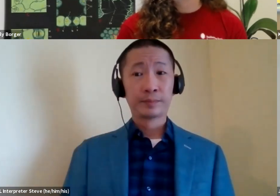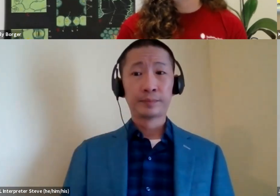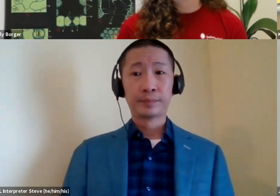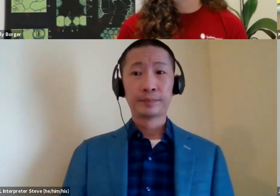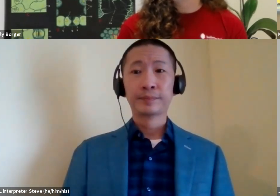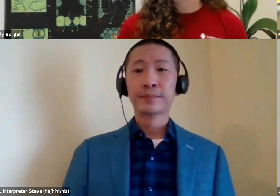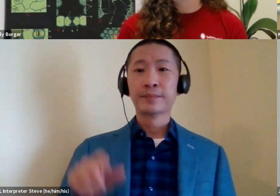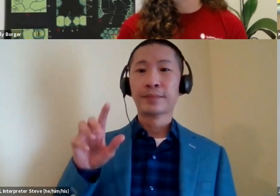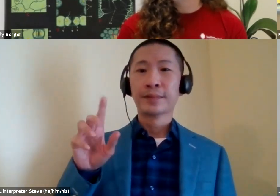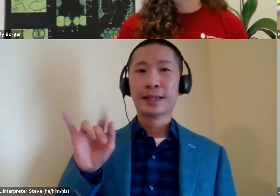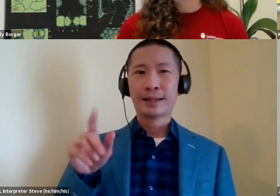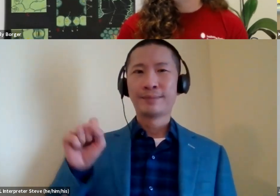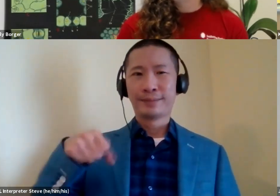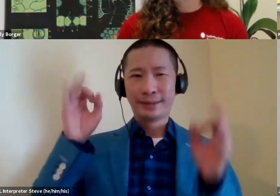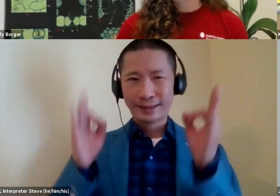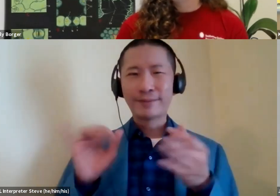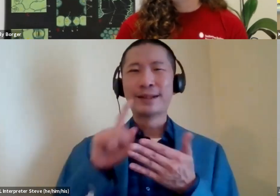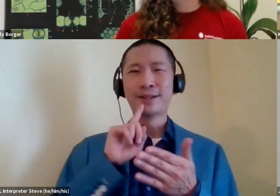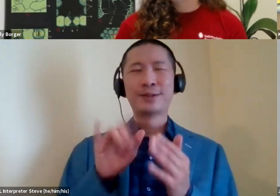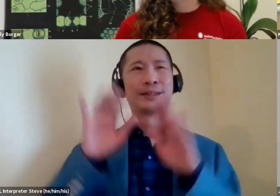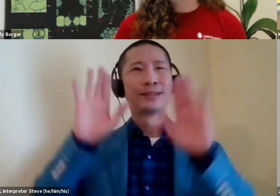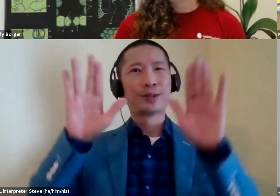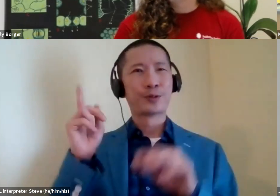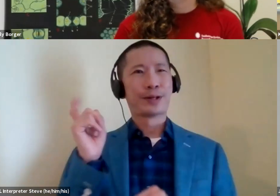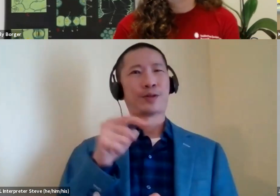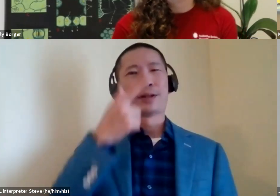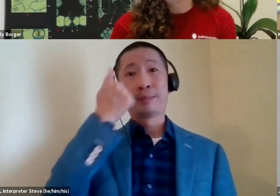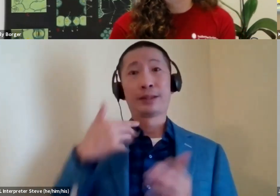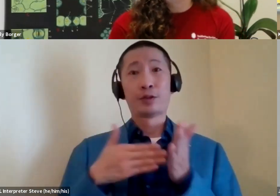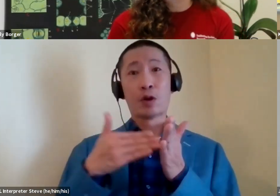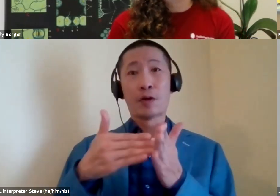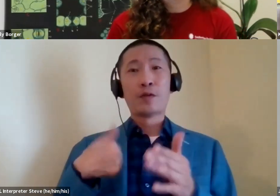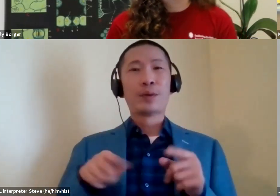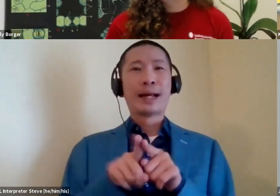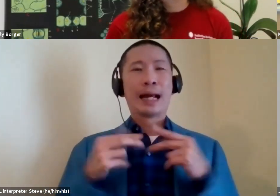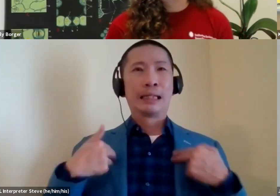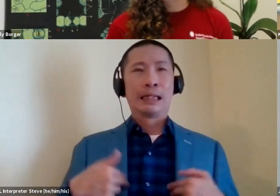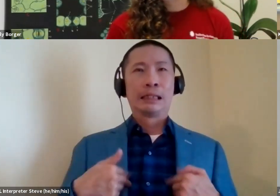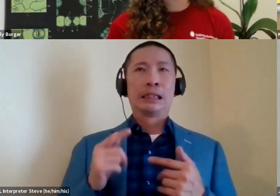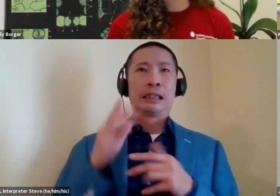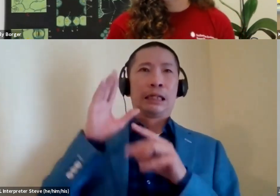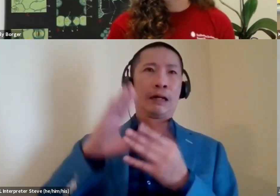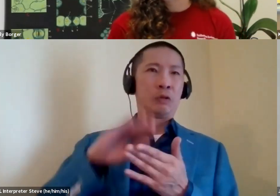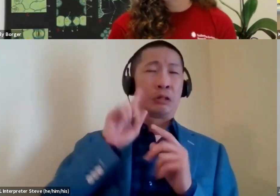Kim Komatsu (she/her): Definitely that's true. Yes, this is a great question because we often as humans have been conditioned to be afraid of spiders.